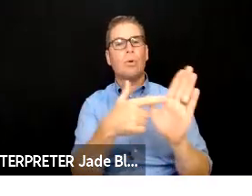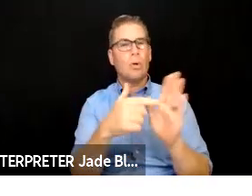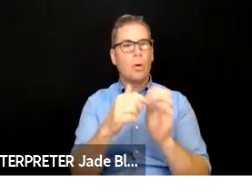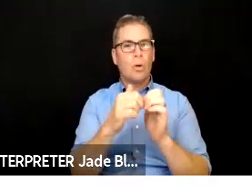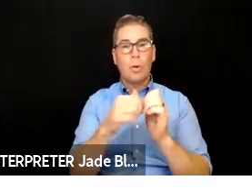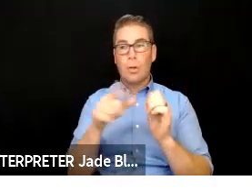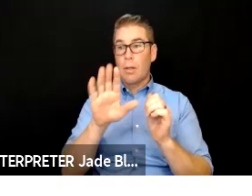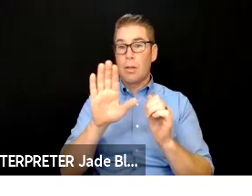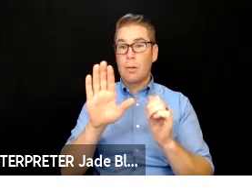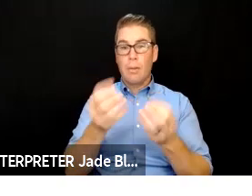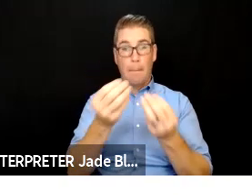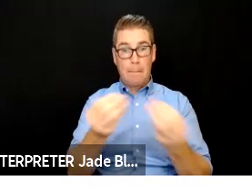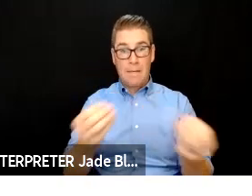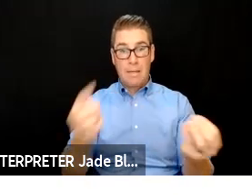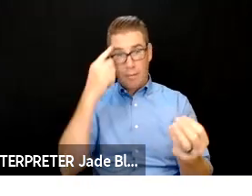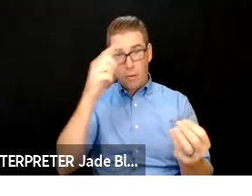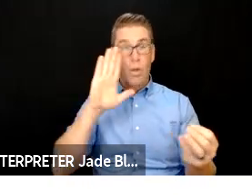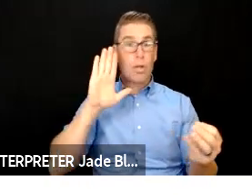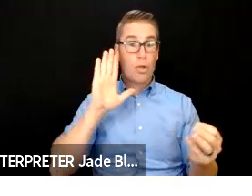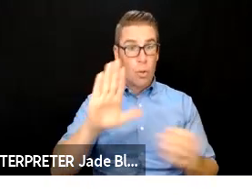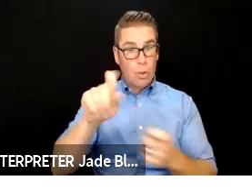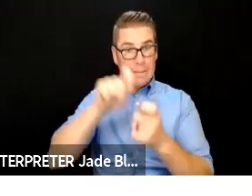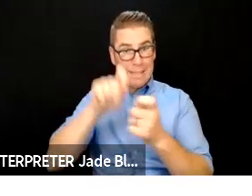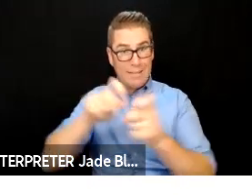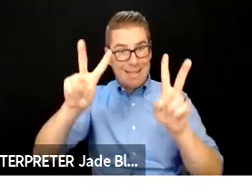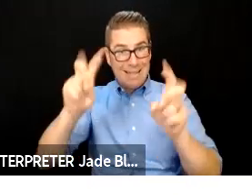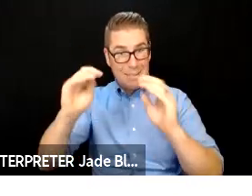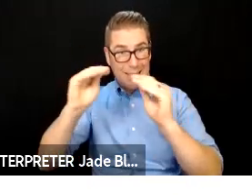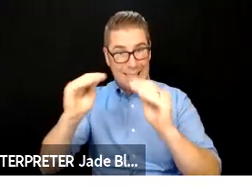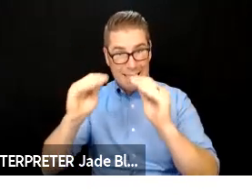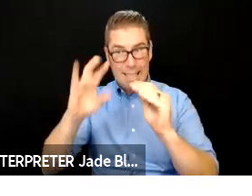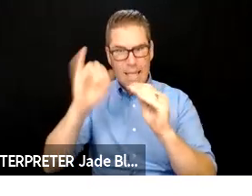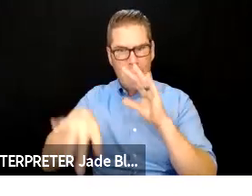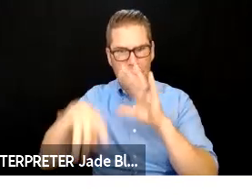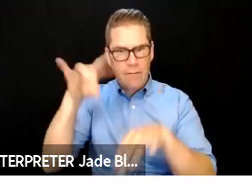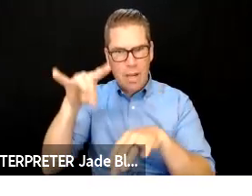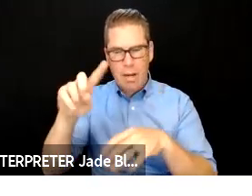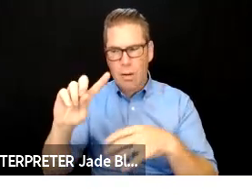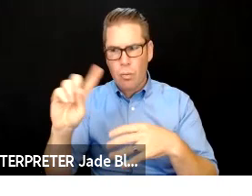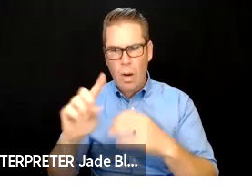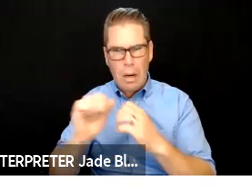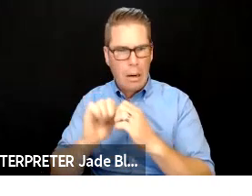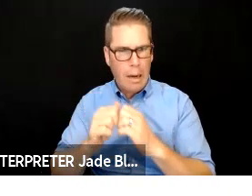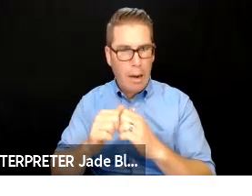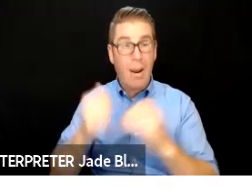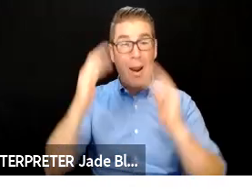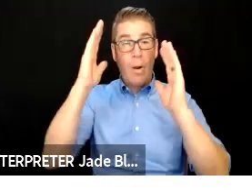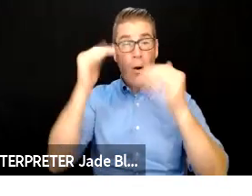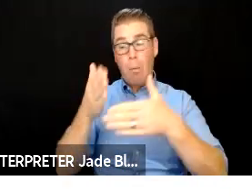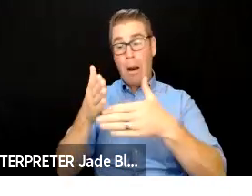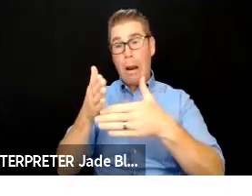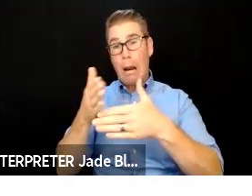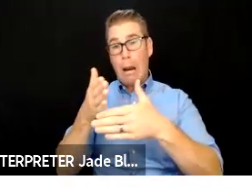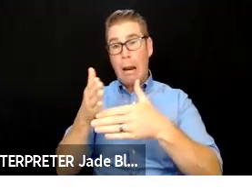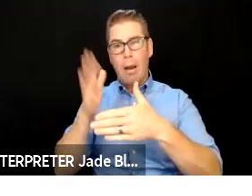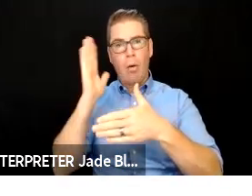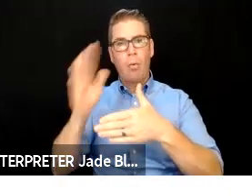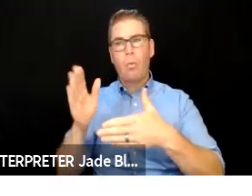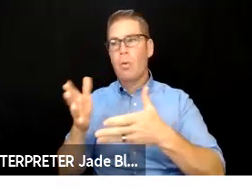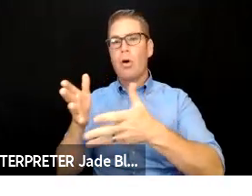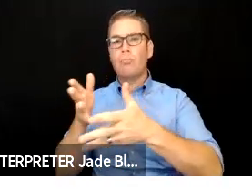Sally Potter: And I think we will have, I hope that we will have a little time, in the end, to kind of search around and chat and